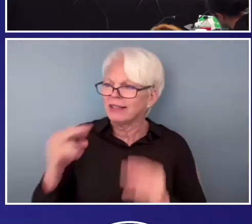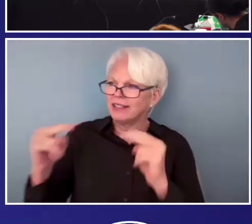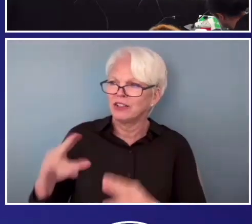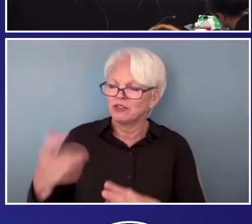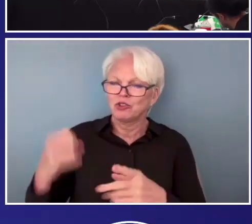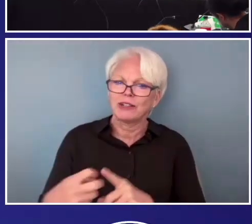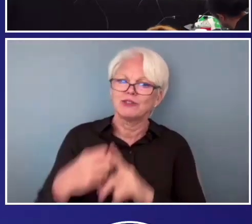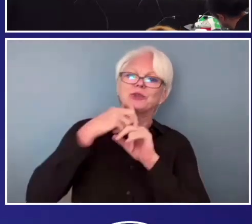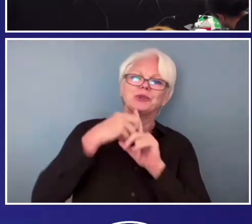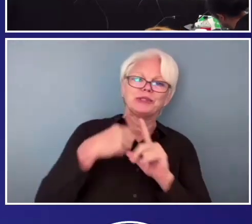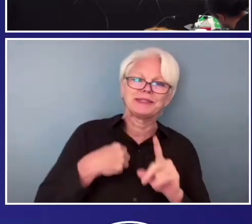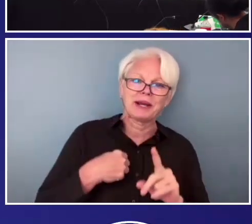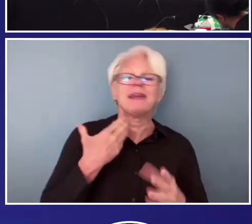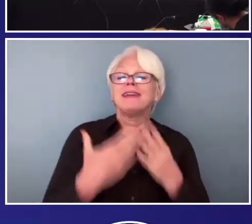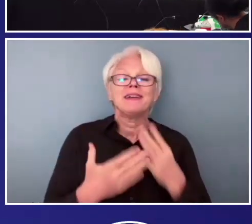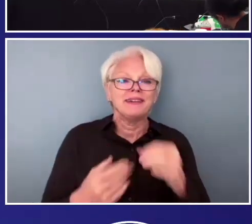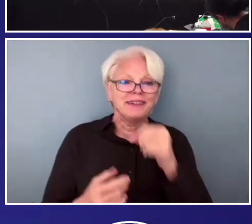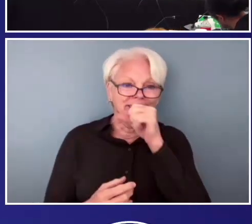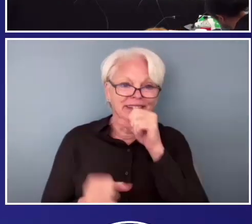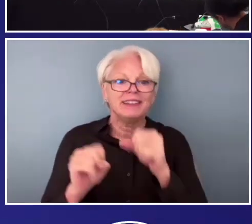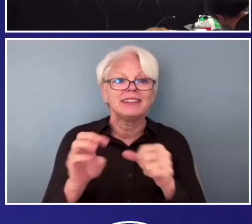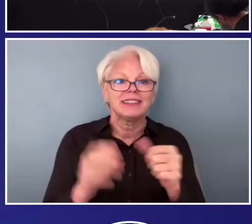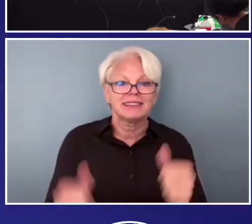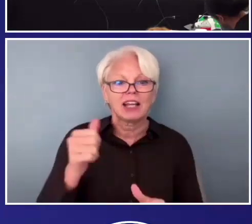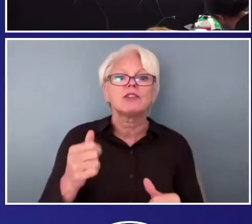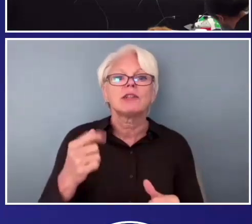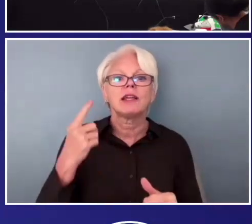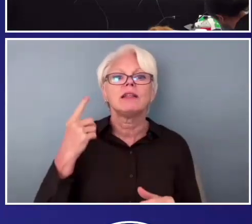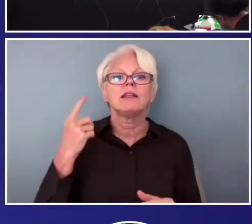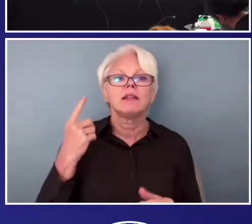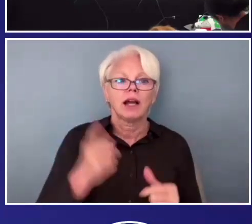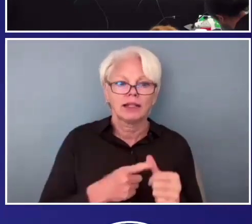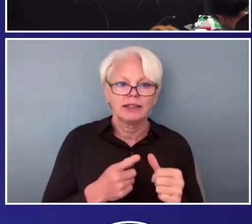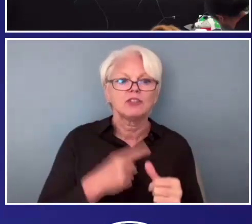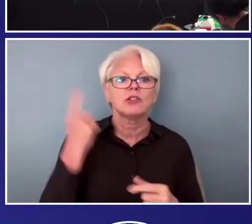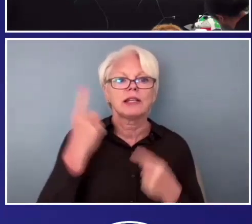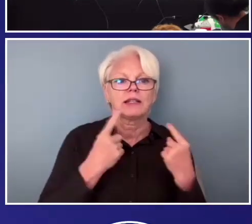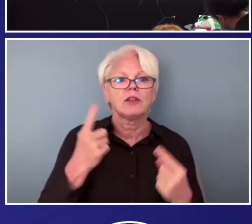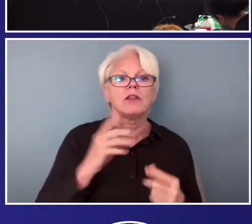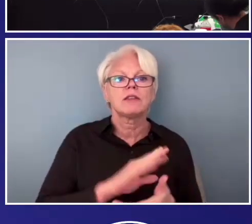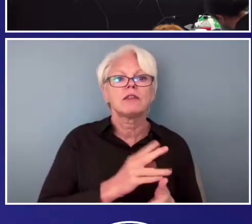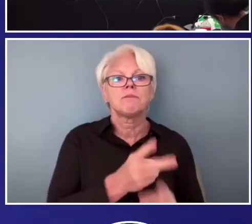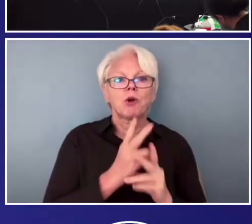Fed. But the Secretary initially considers the borrowers reasonable and affordable payment amount to be an amount equal to the